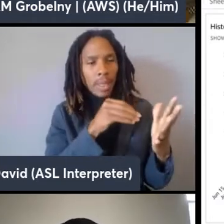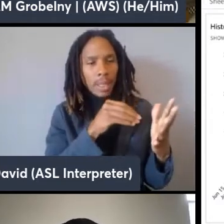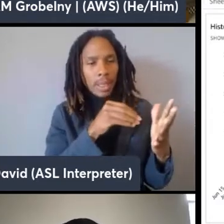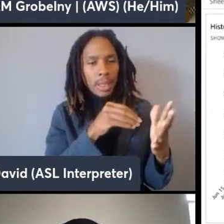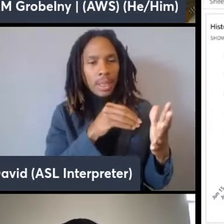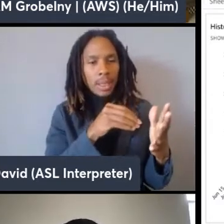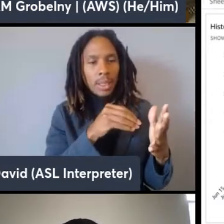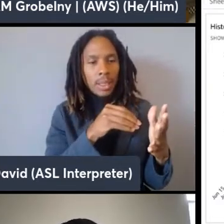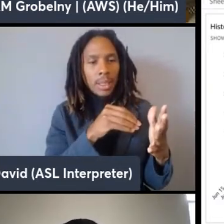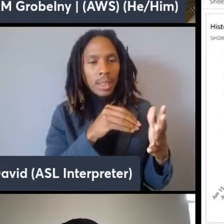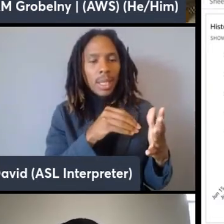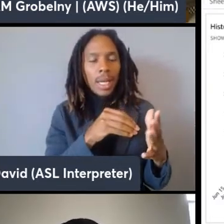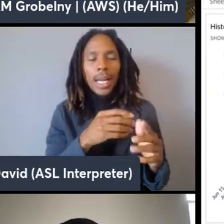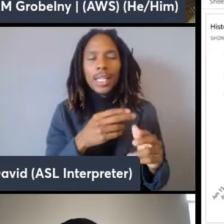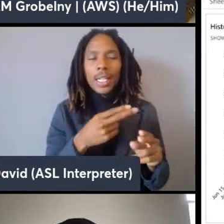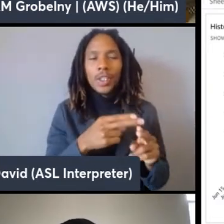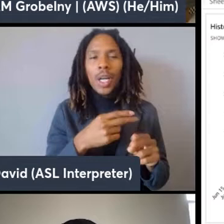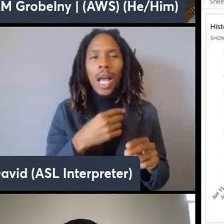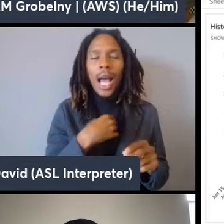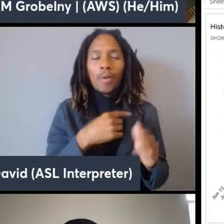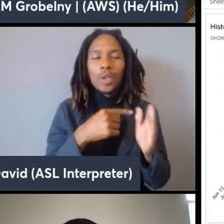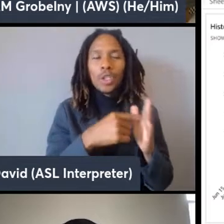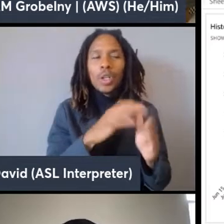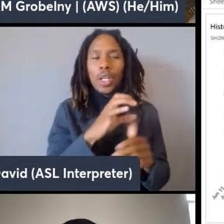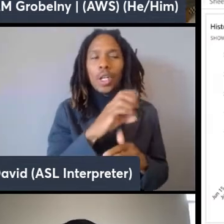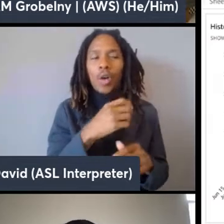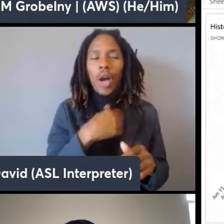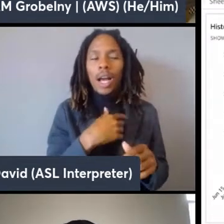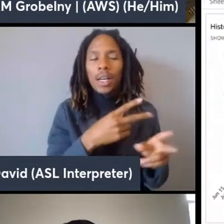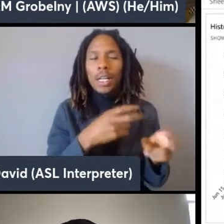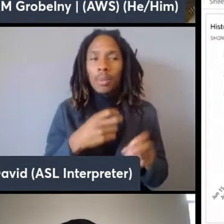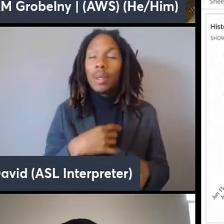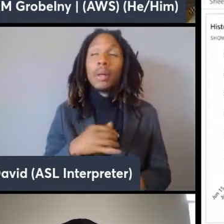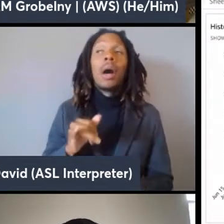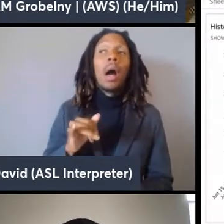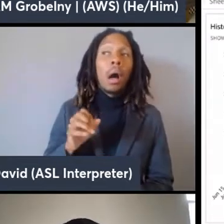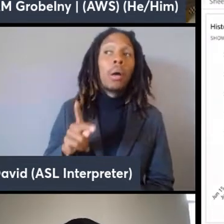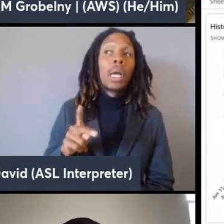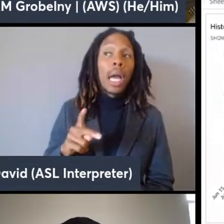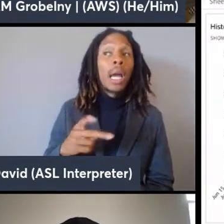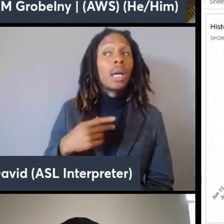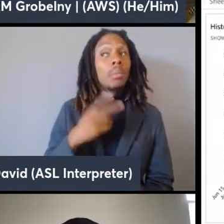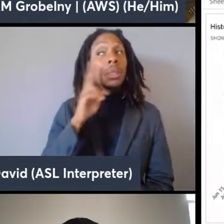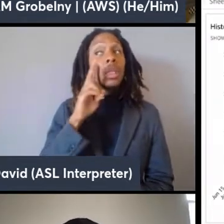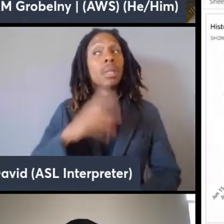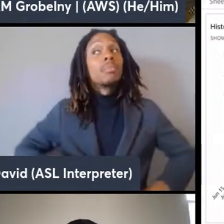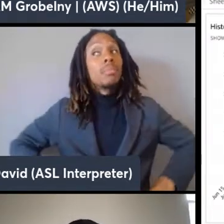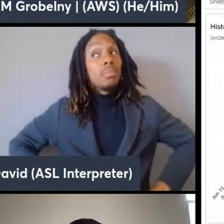In a bit, I'll show you the code that I've copy pasted. Okay. I'm gonna hold you to that.